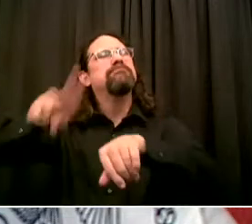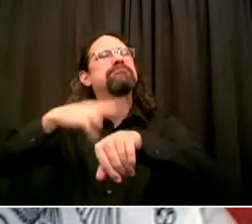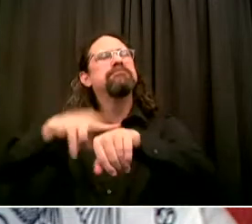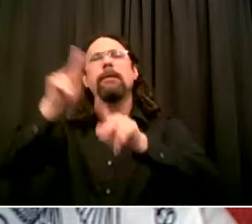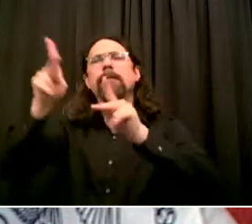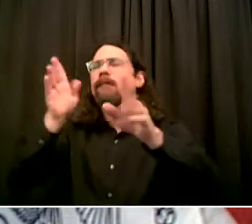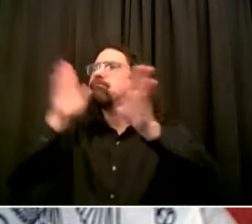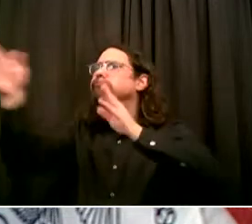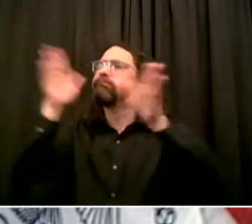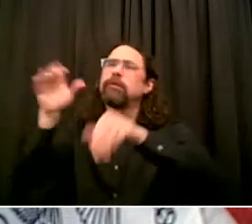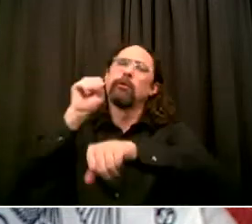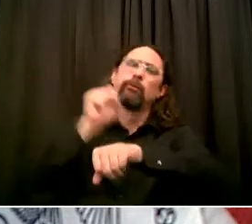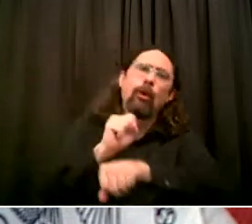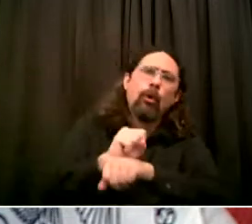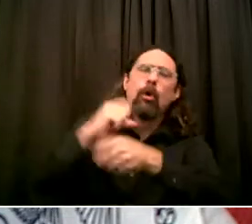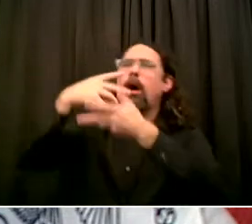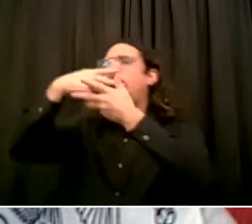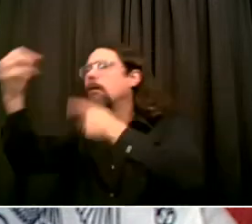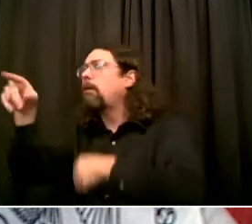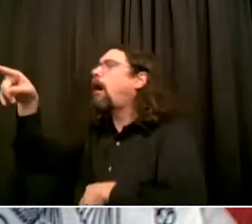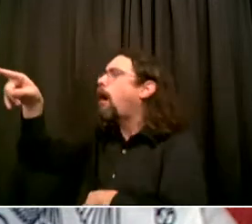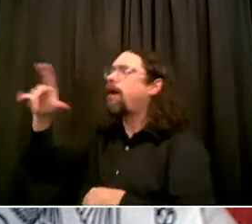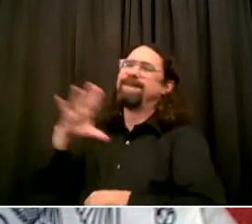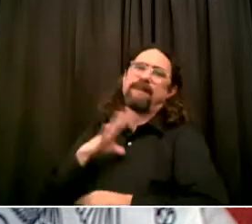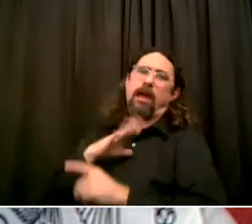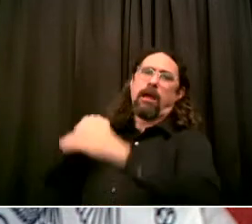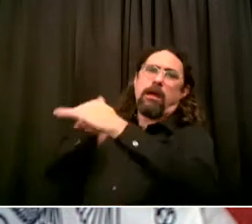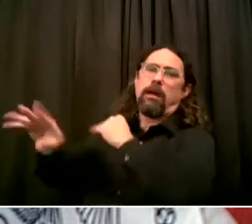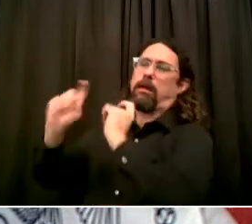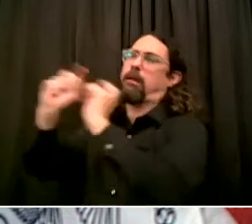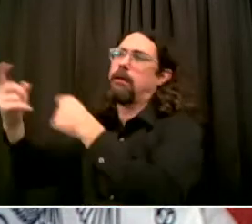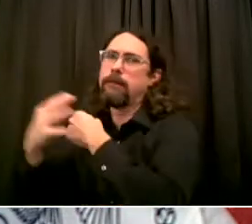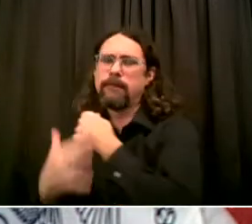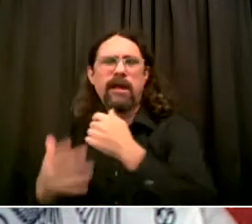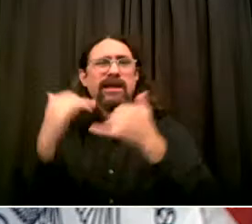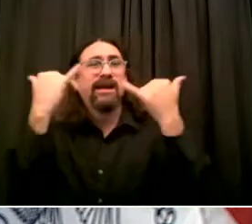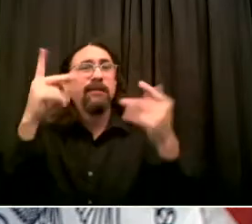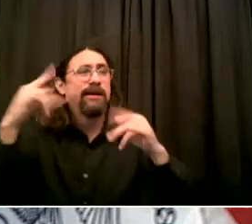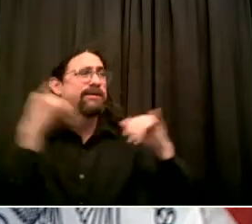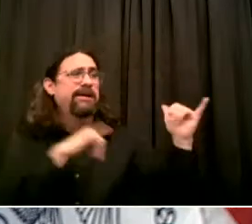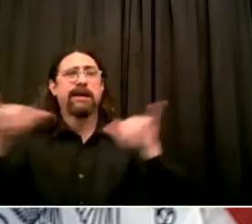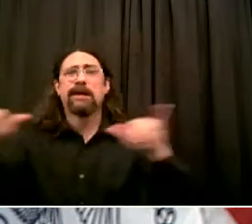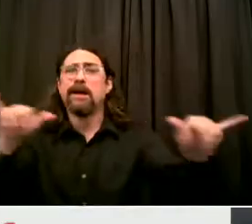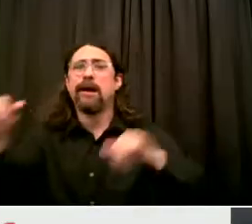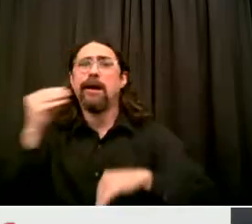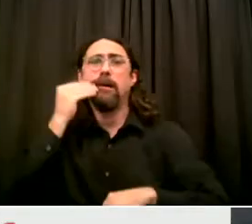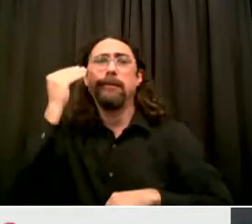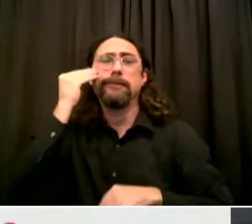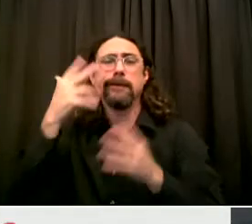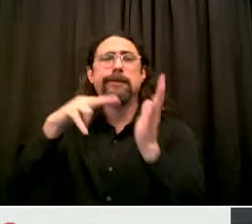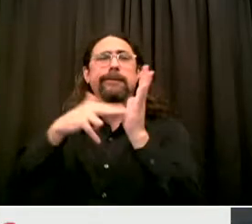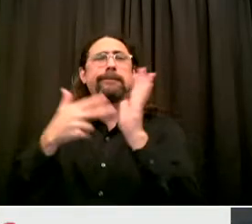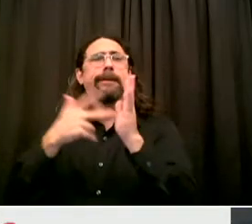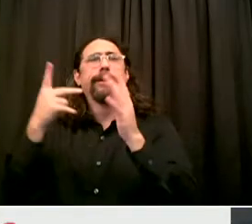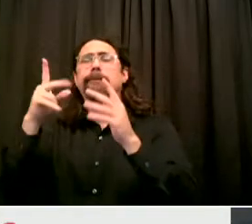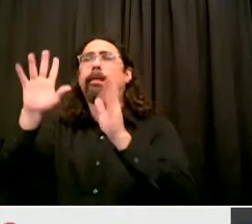CHICAGO SUPPLLY HAS S CONTTINUEED T GO DOWN IN THIS CRISIS. IT IS SO IMPORTANT THAT NEW YORKER STEP UP.